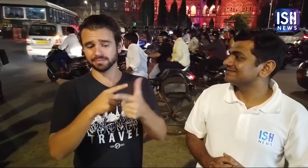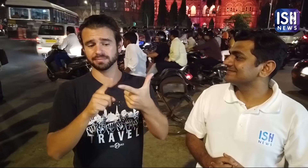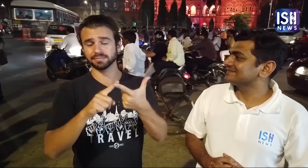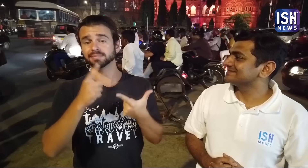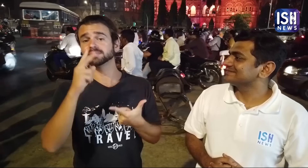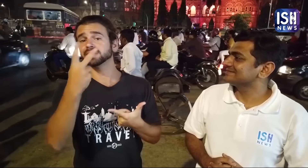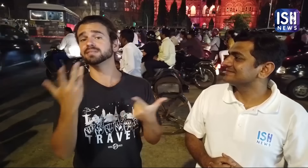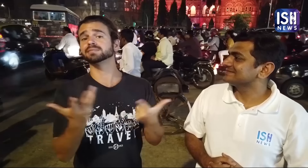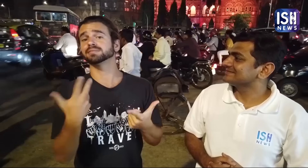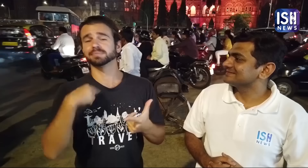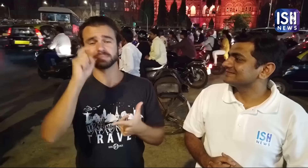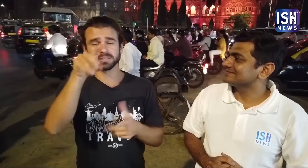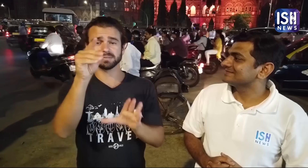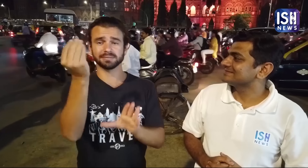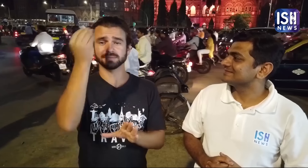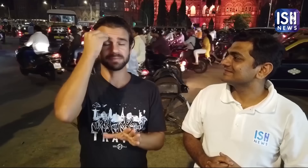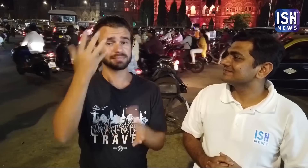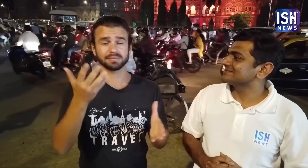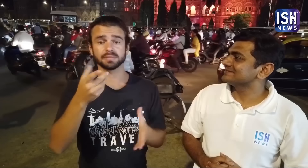Secondly you must remember,